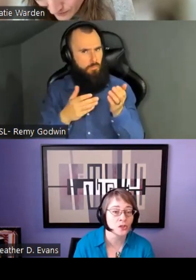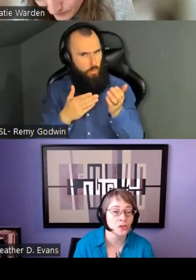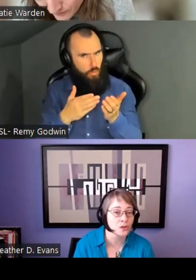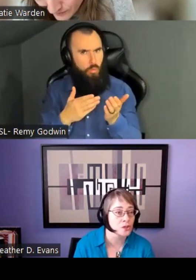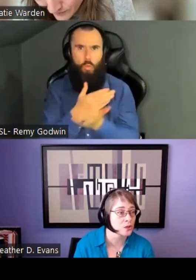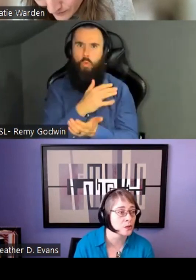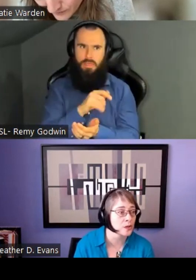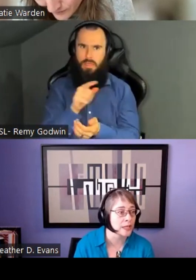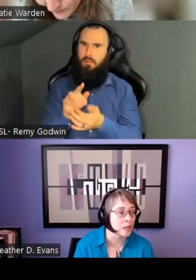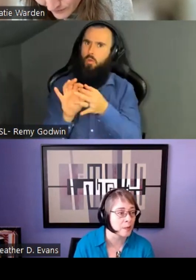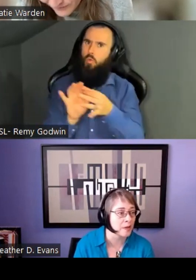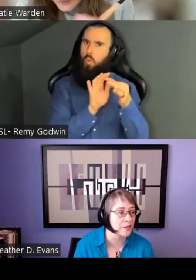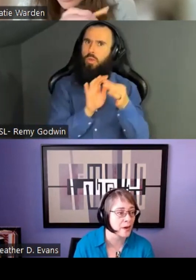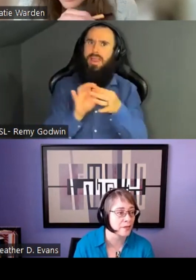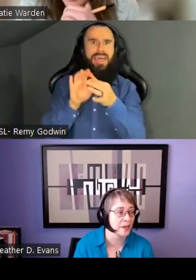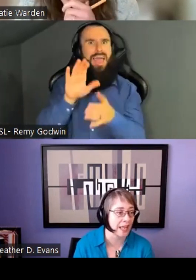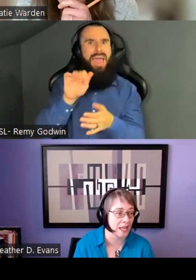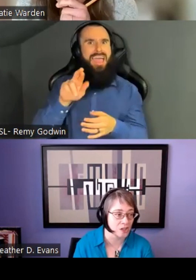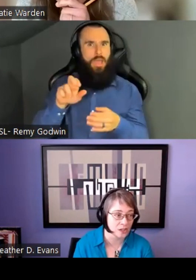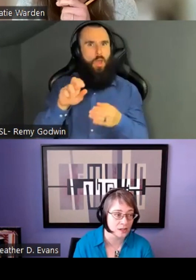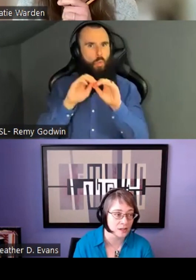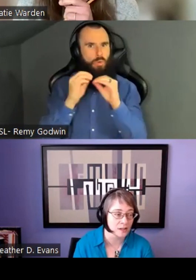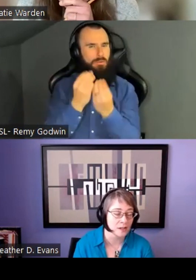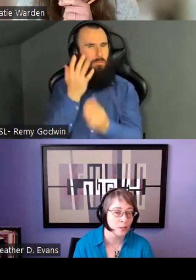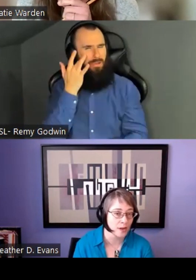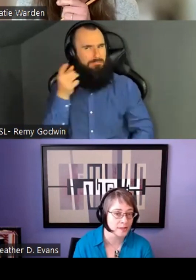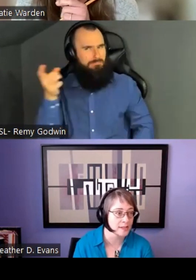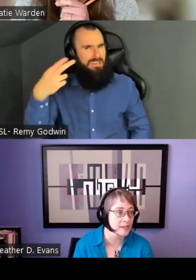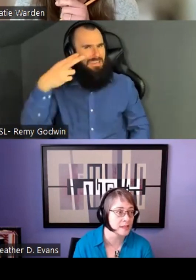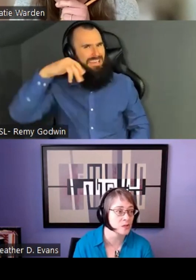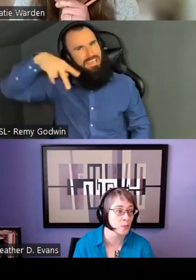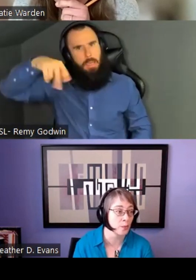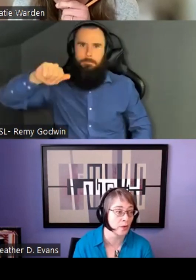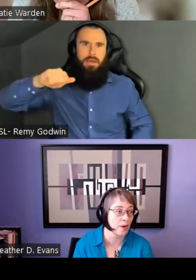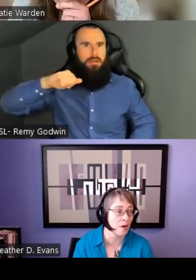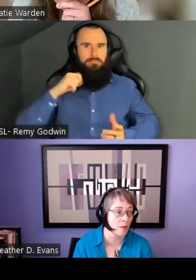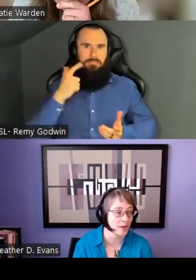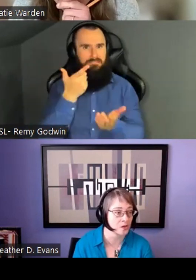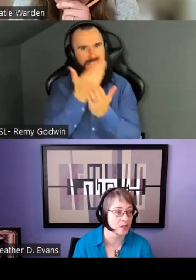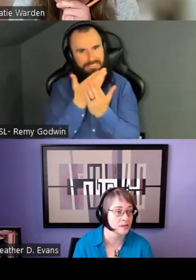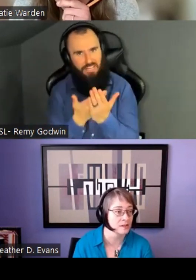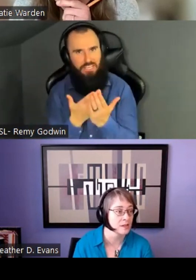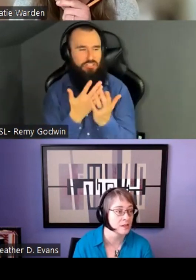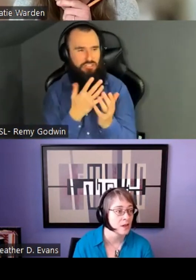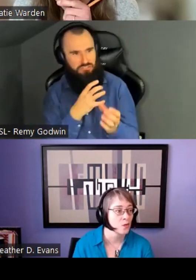due to HIPAA verification processes or protocol questions,